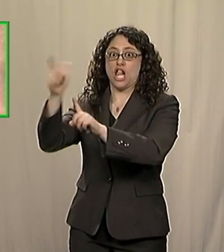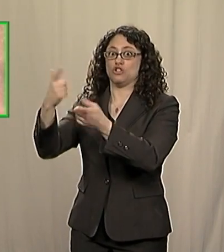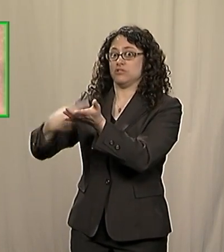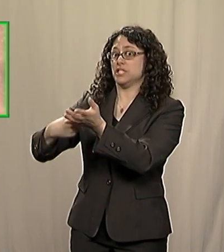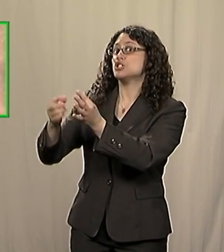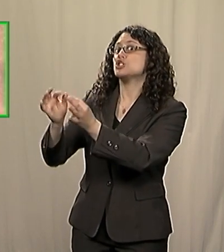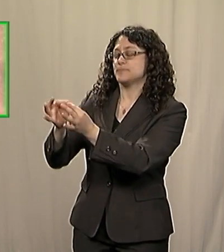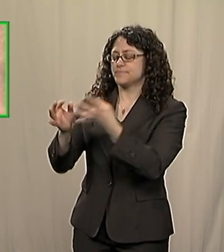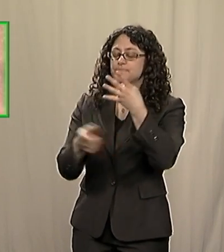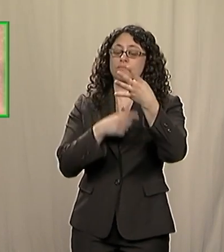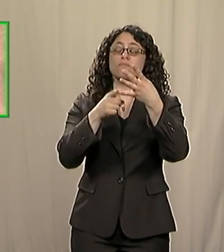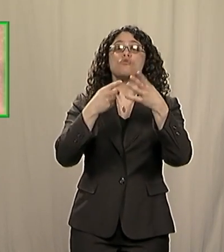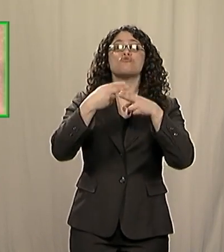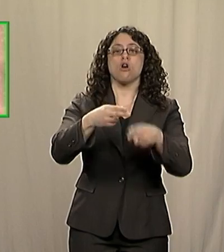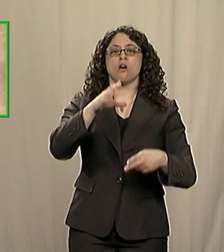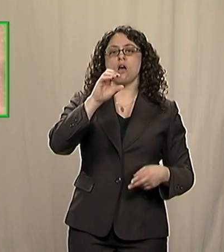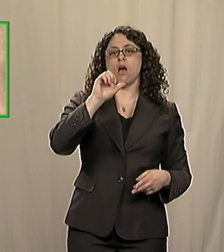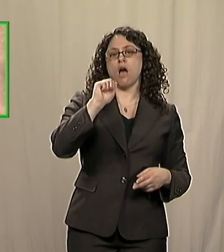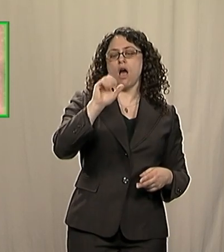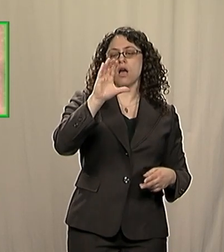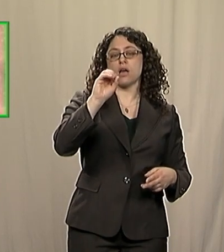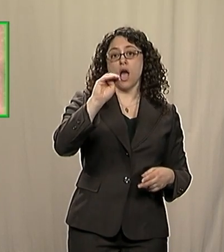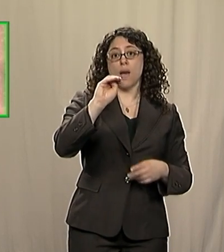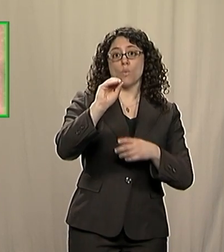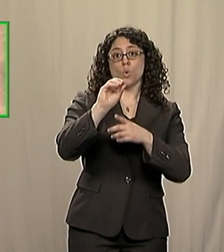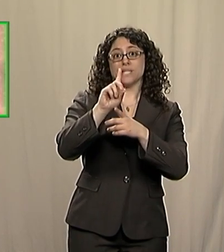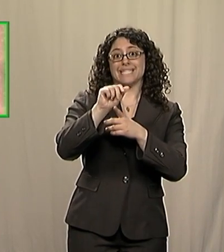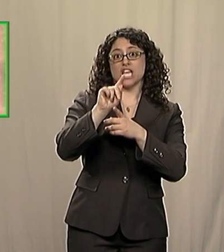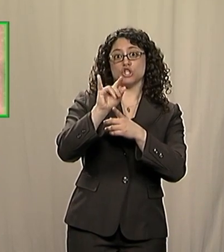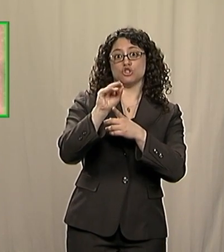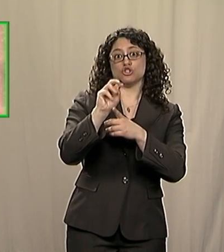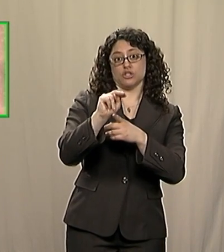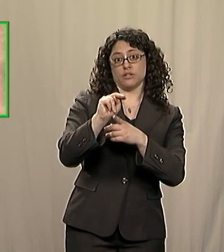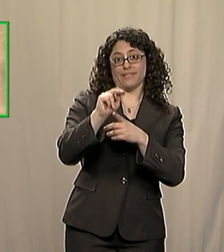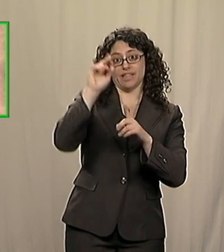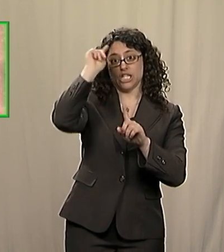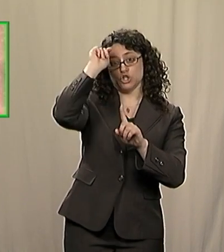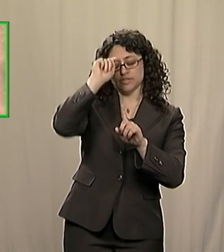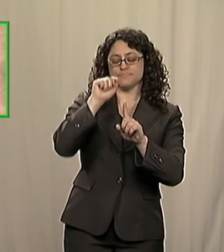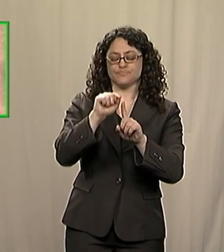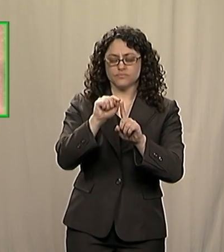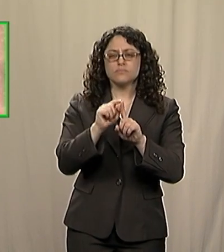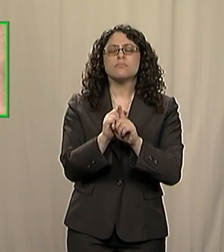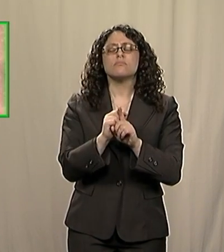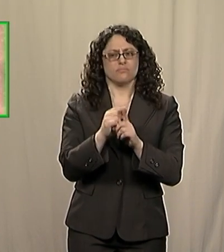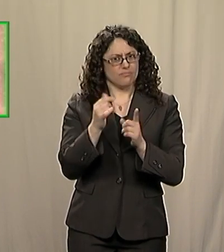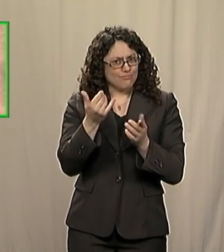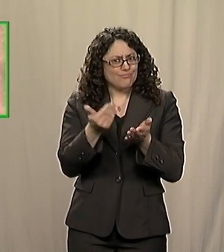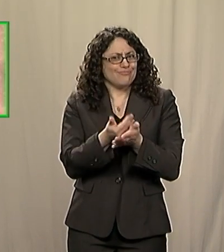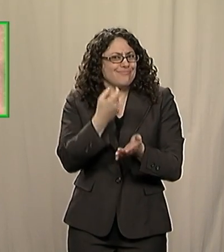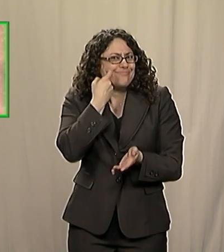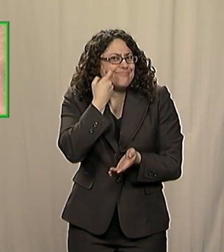Accommodation theory. Some fairly new work that's come out by Giles, Coupland and Coupland.